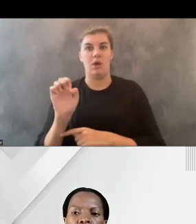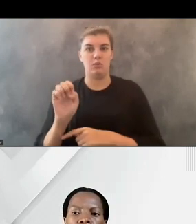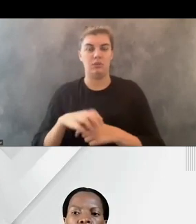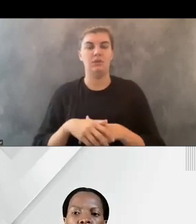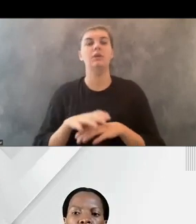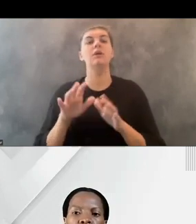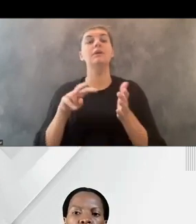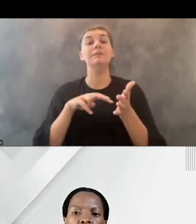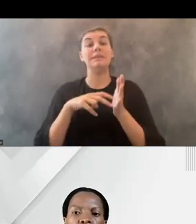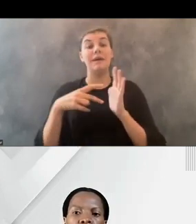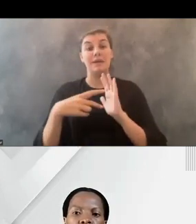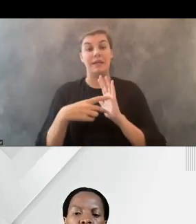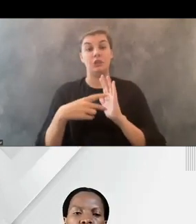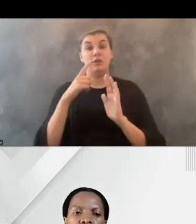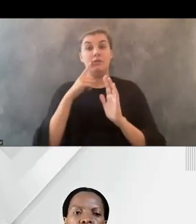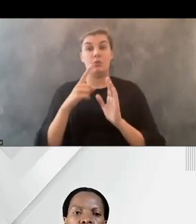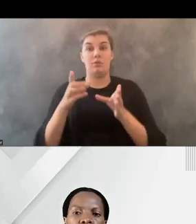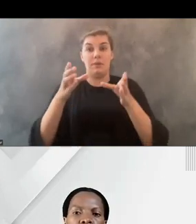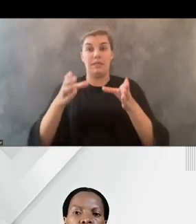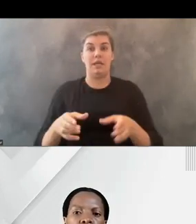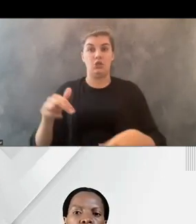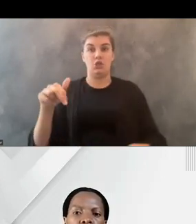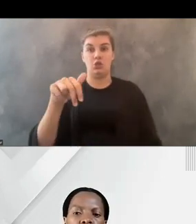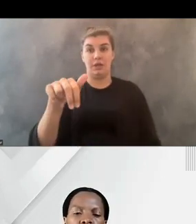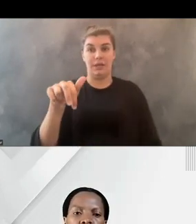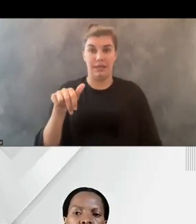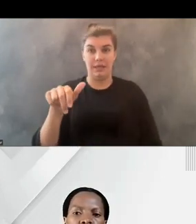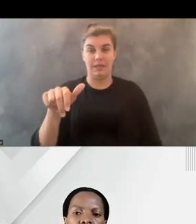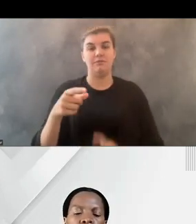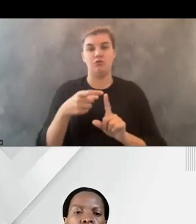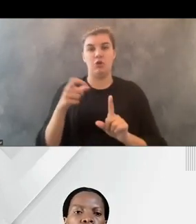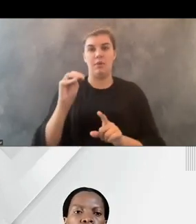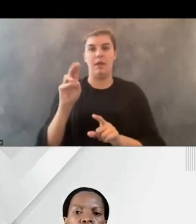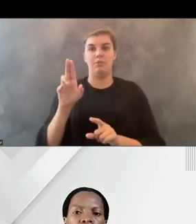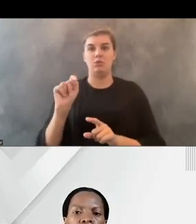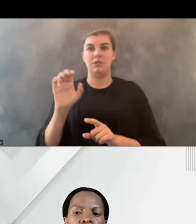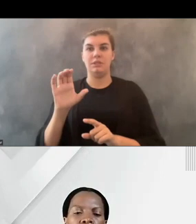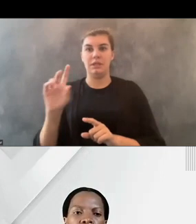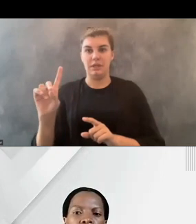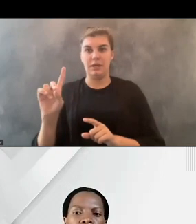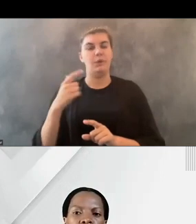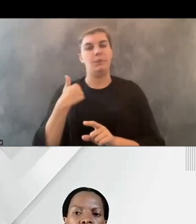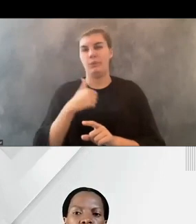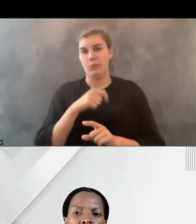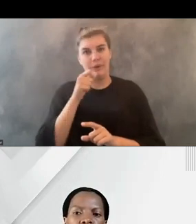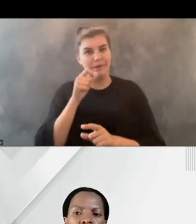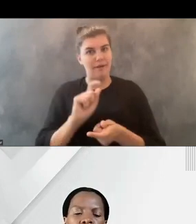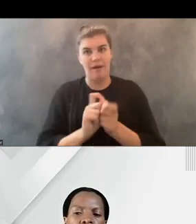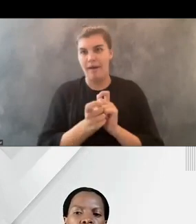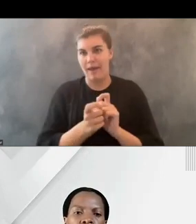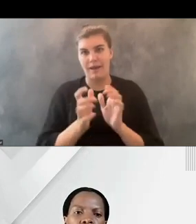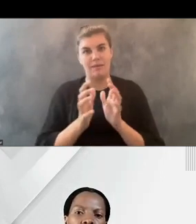The definition for pedestrian was derived from MUTCD with minor edits for clarity as it applies